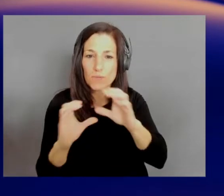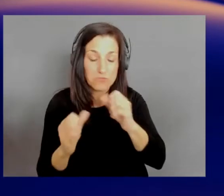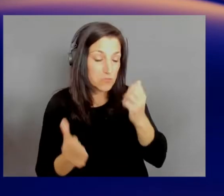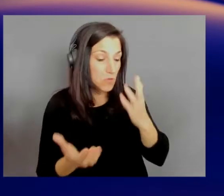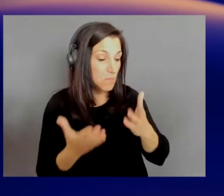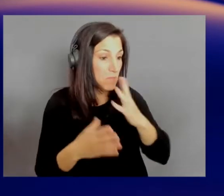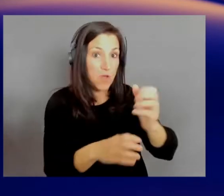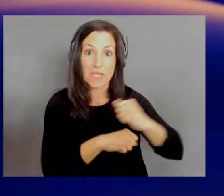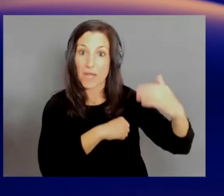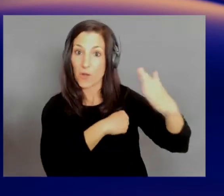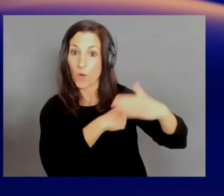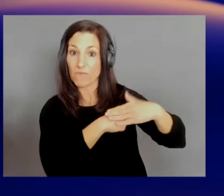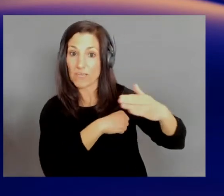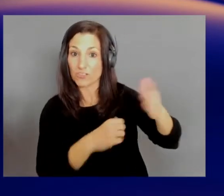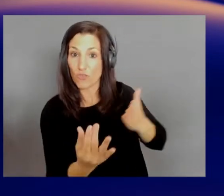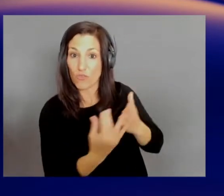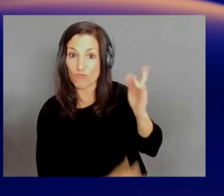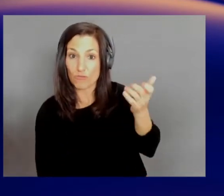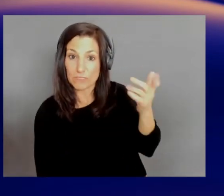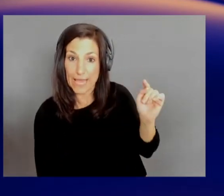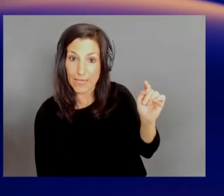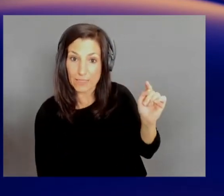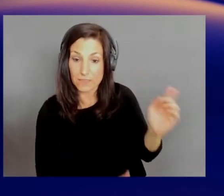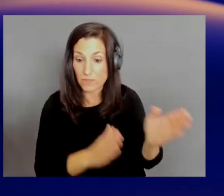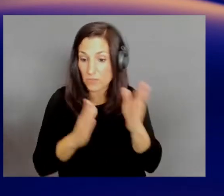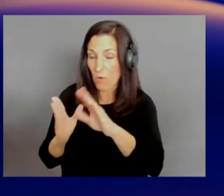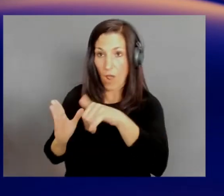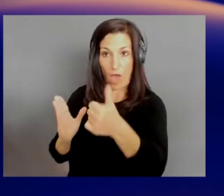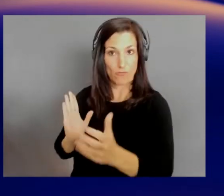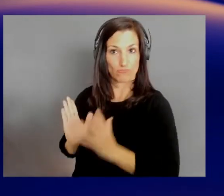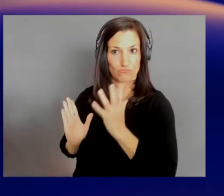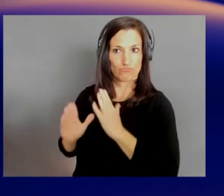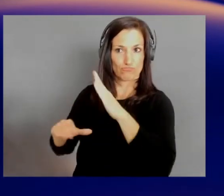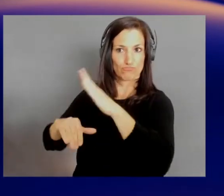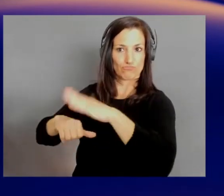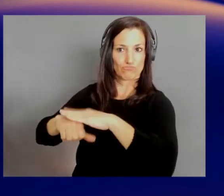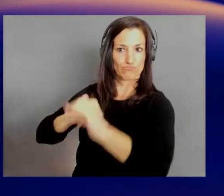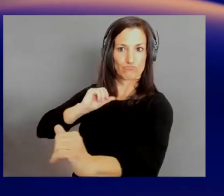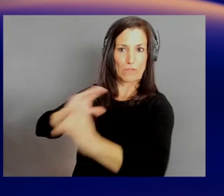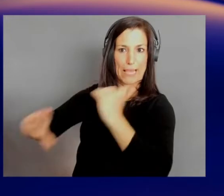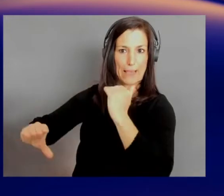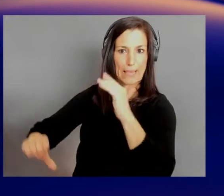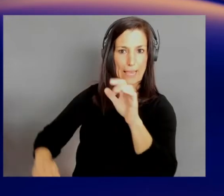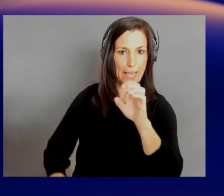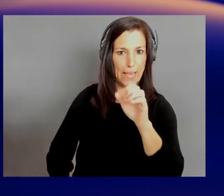you might get notarized communications via email, you might get push notifications from apps